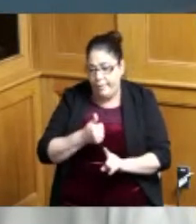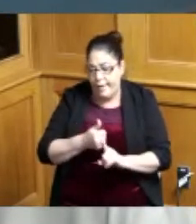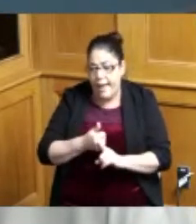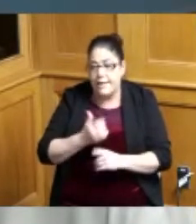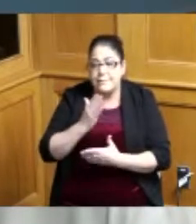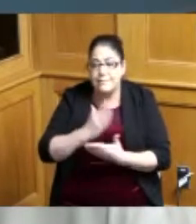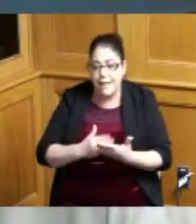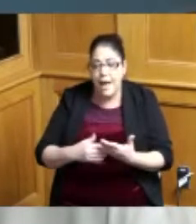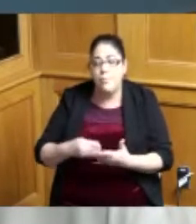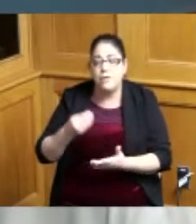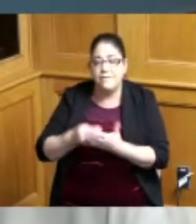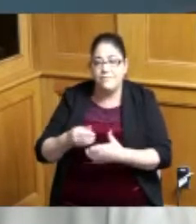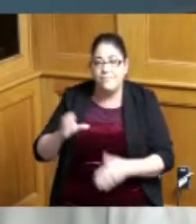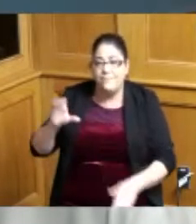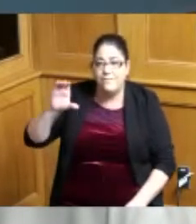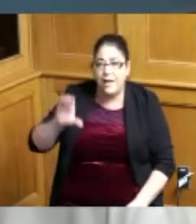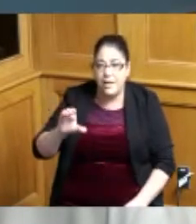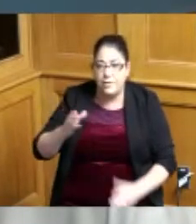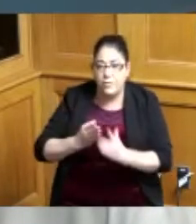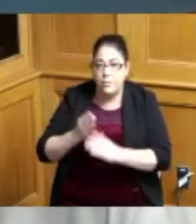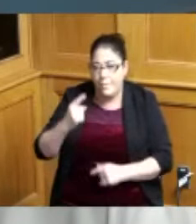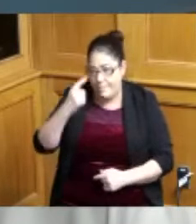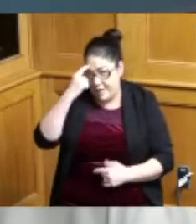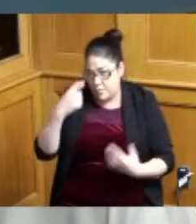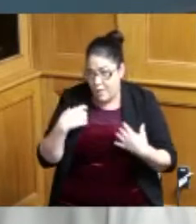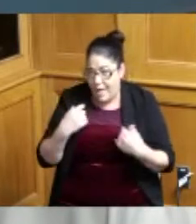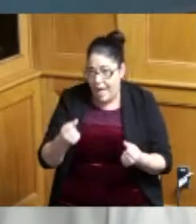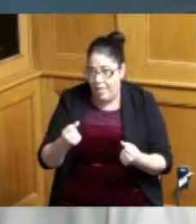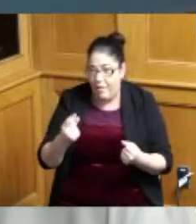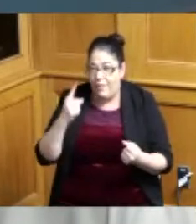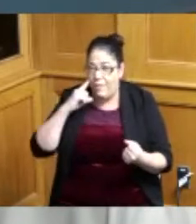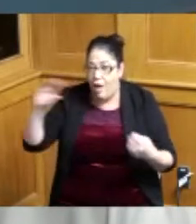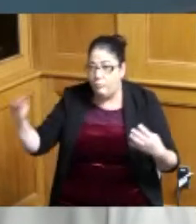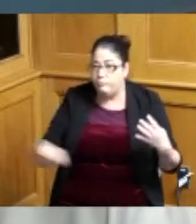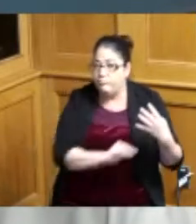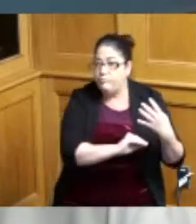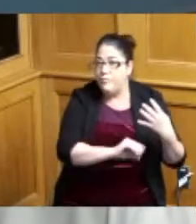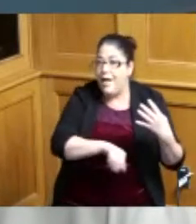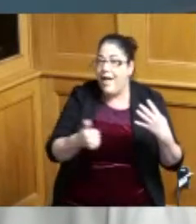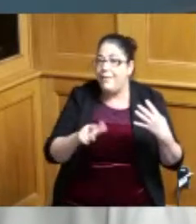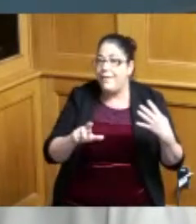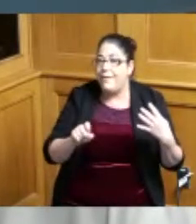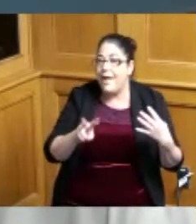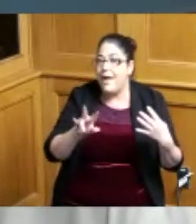by mental health we thought might be in a could be in another levy and you said we couldn't because